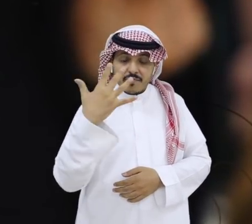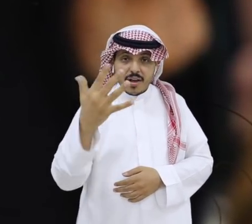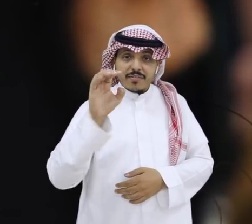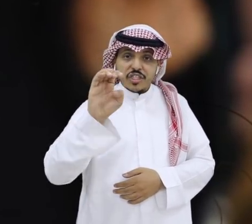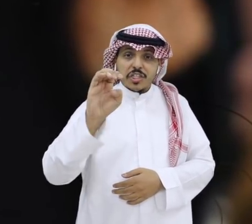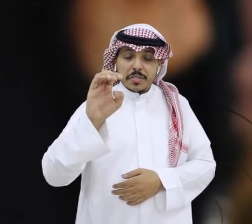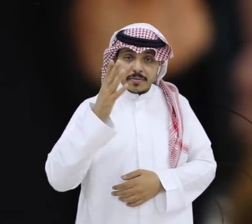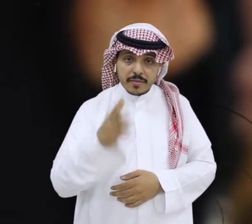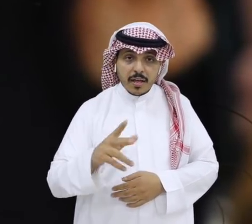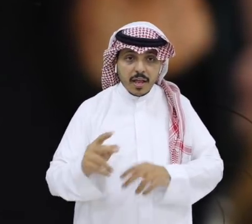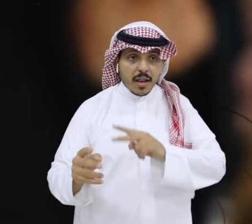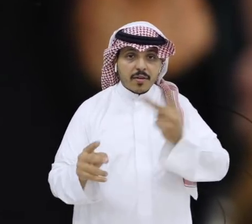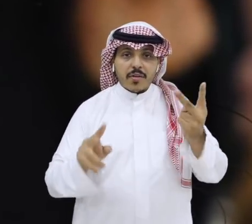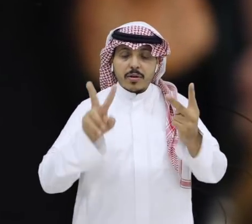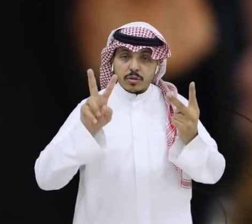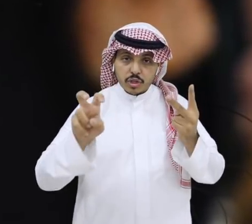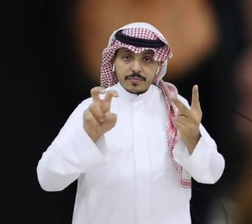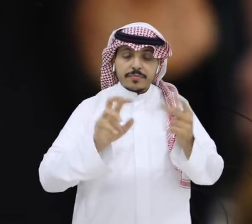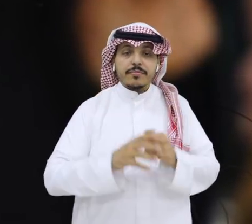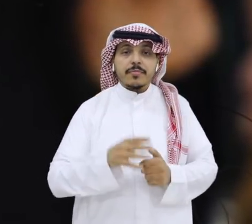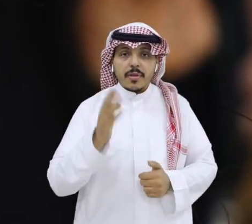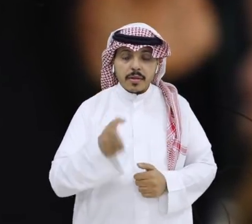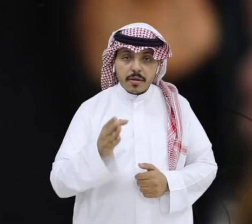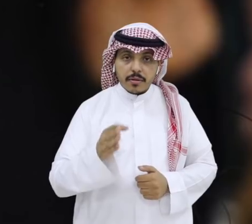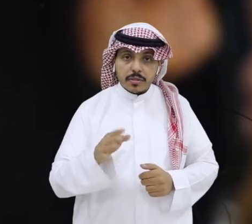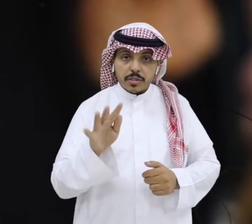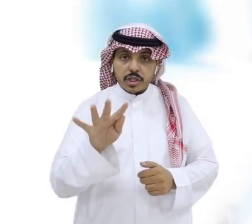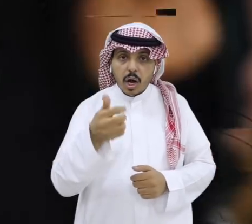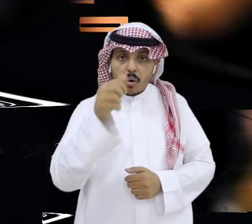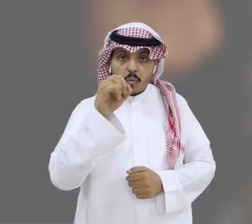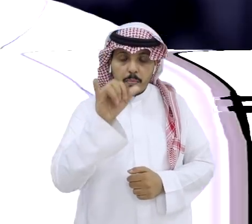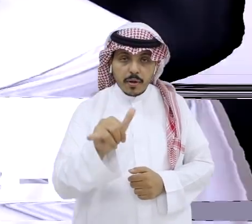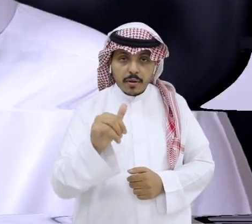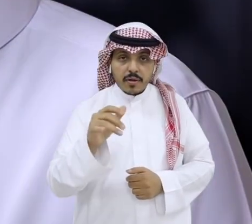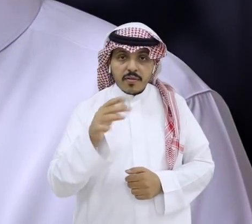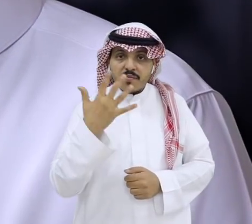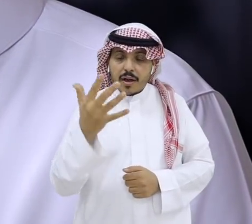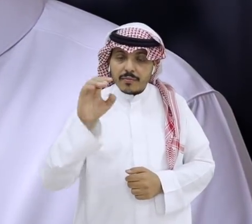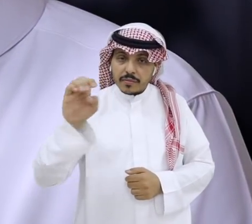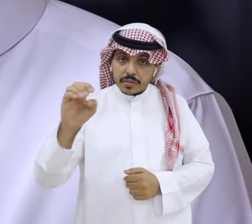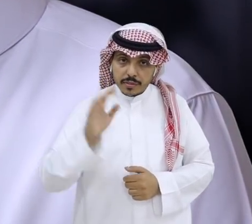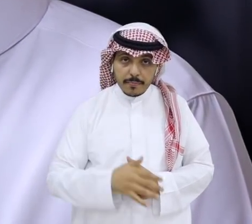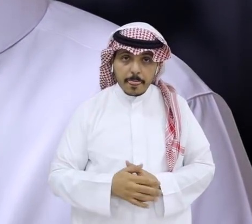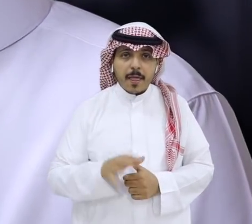It is expected that 5G will be available on Apple devices in 2020. Let me remind you that there is a Xiaomi device that support 5G now!